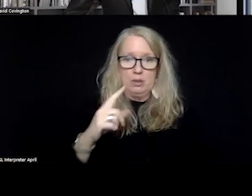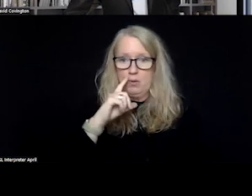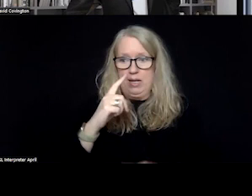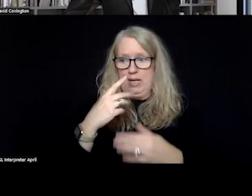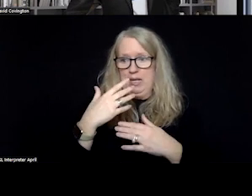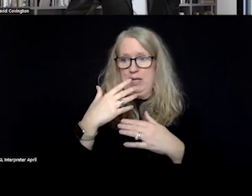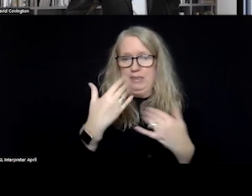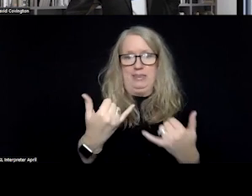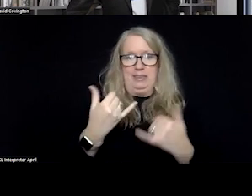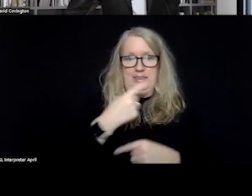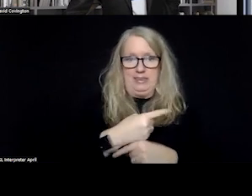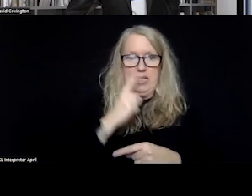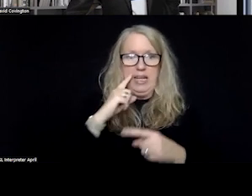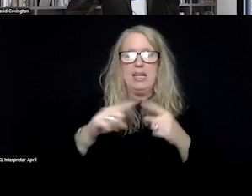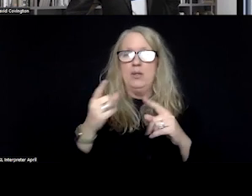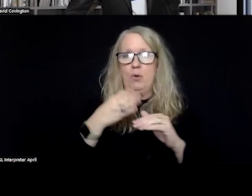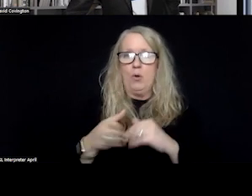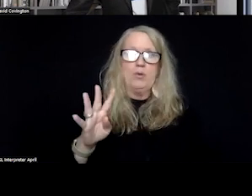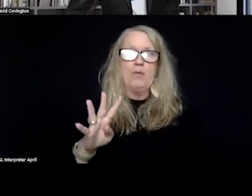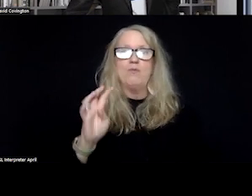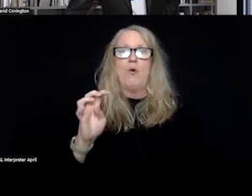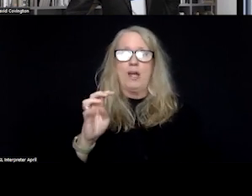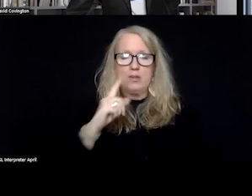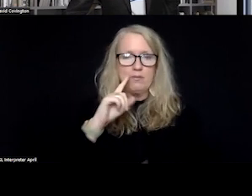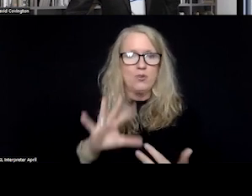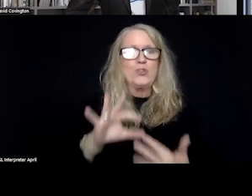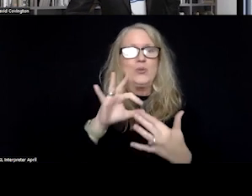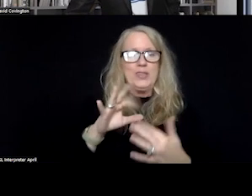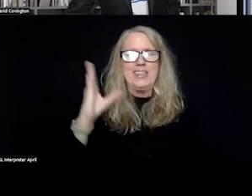WE WILL CROSS THE 400 MARK IN TERMS OF UNIQUE SPEAKERS ARE A